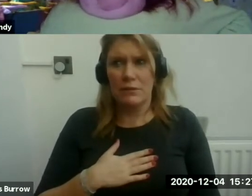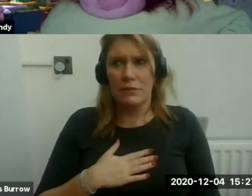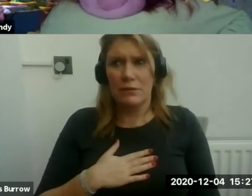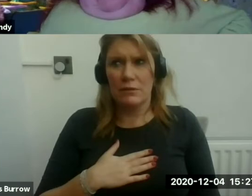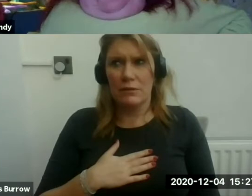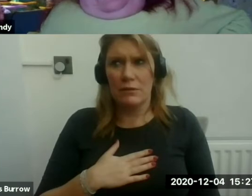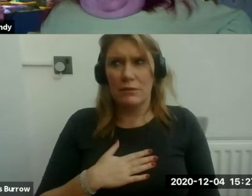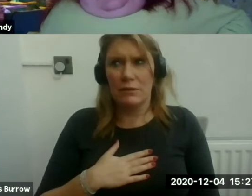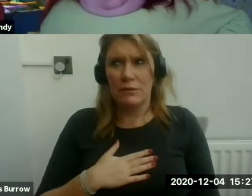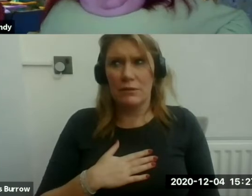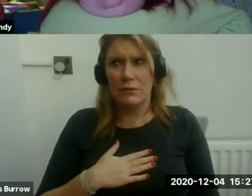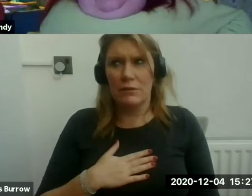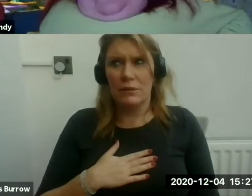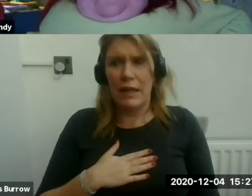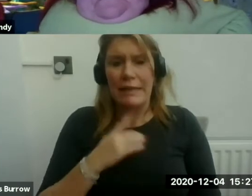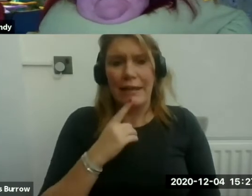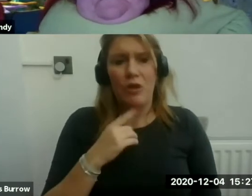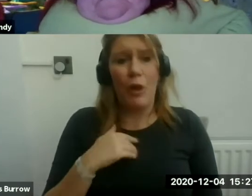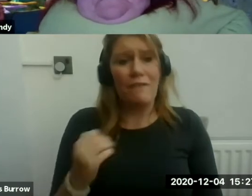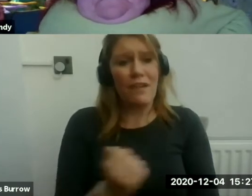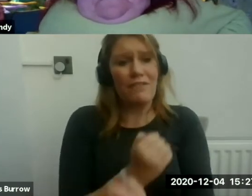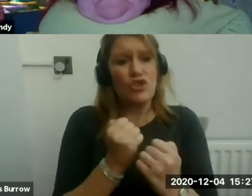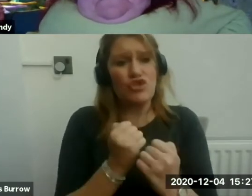Absolutely you had a very strong ... to